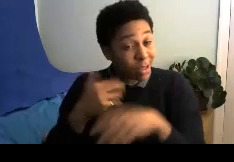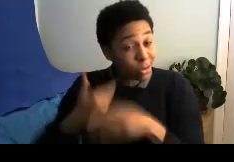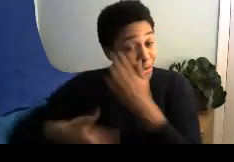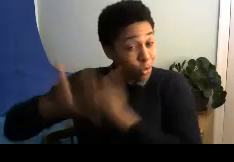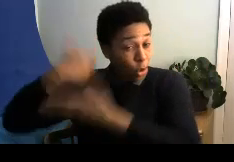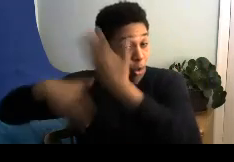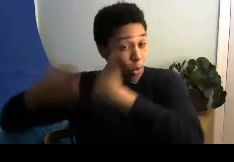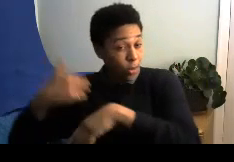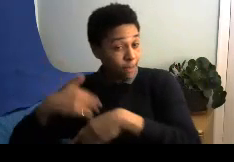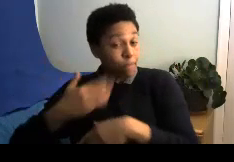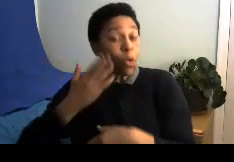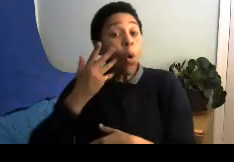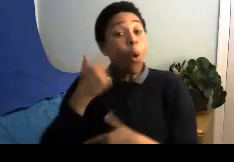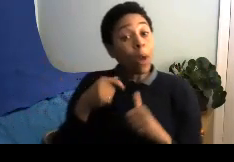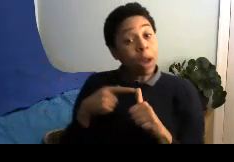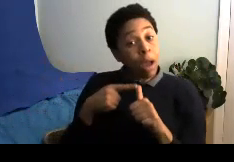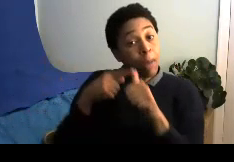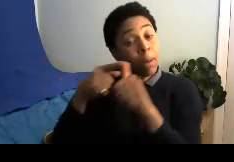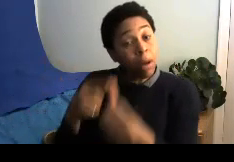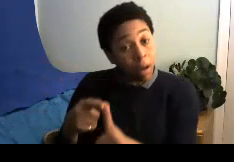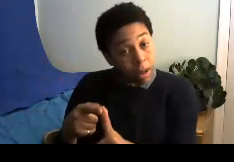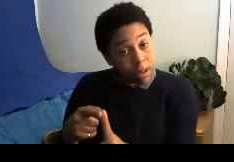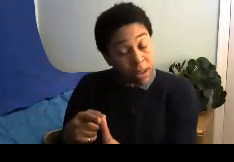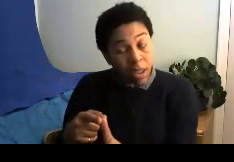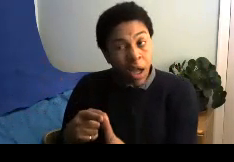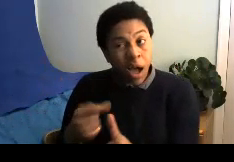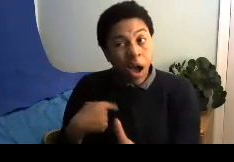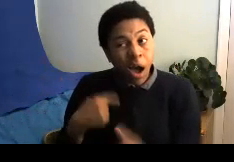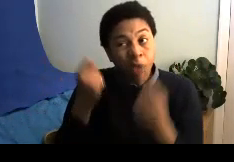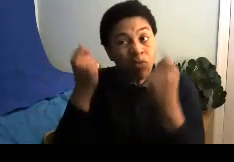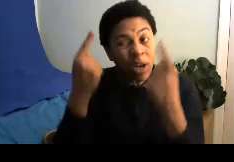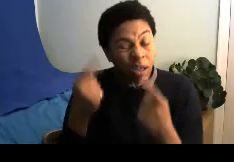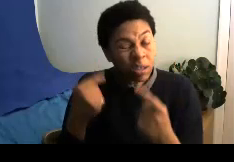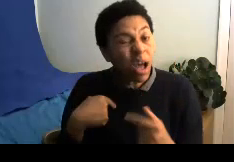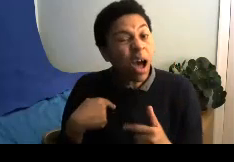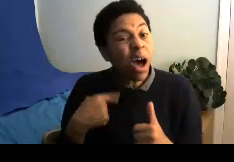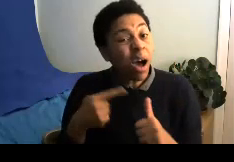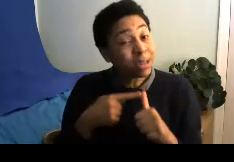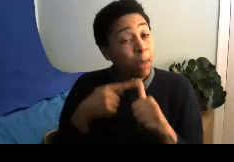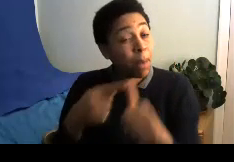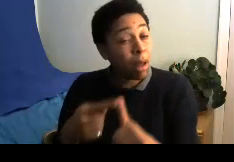abandoned a previous application from back in 2016. So it was